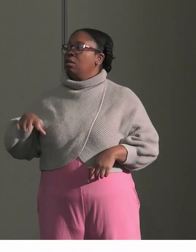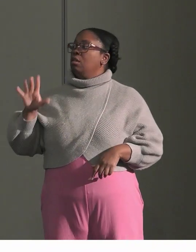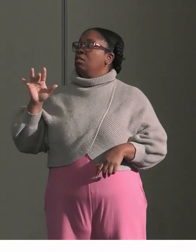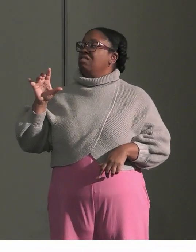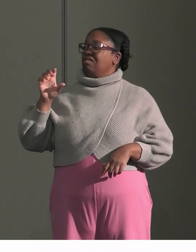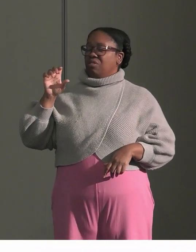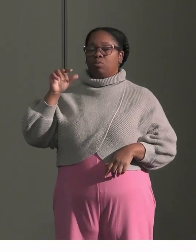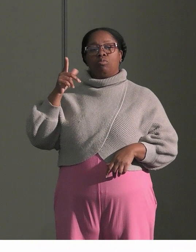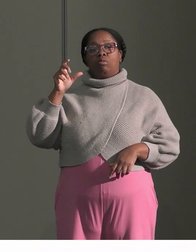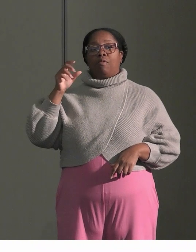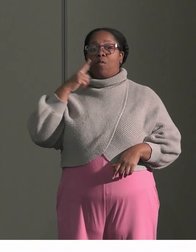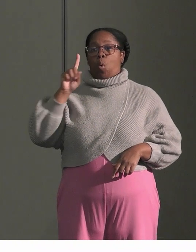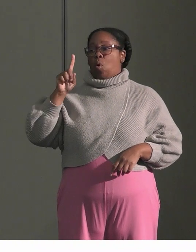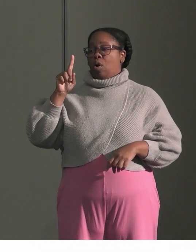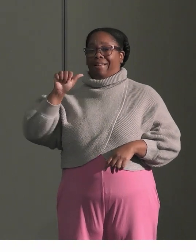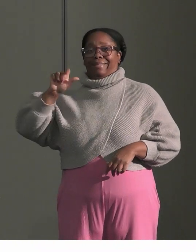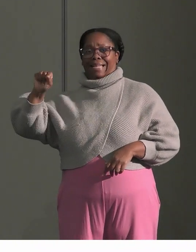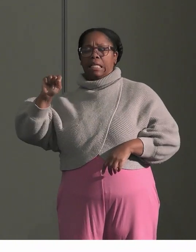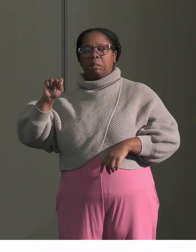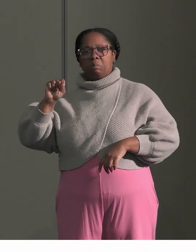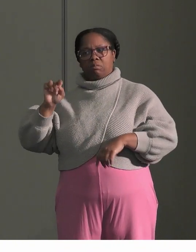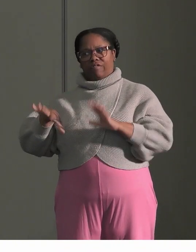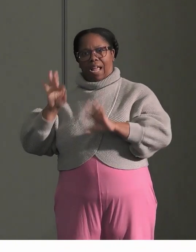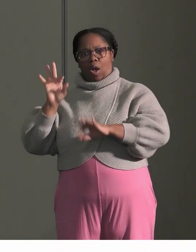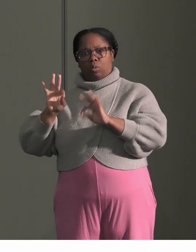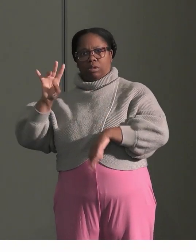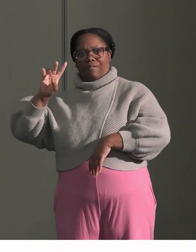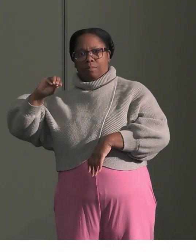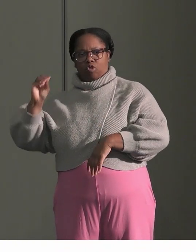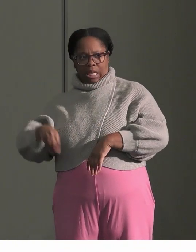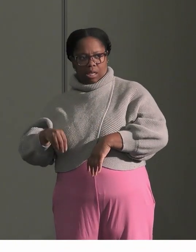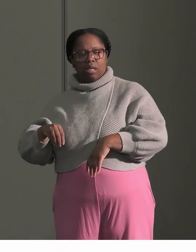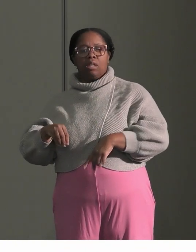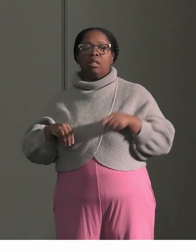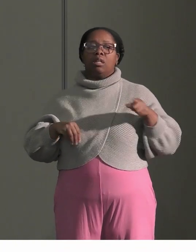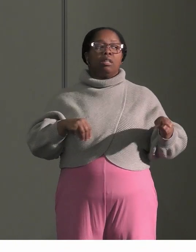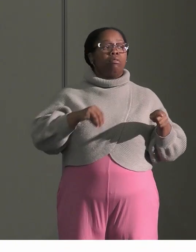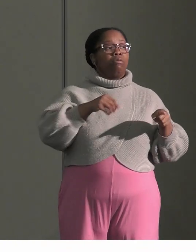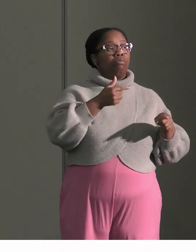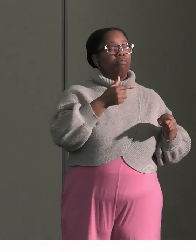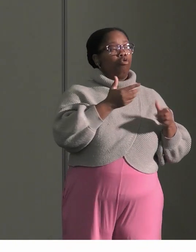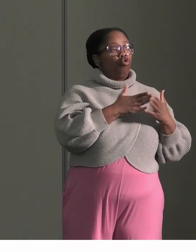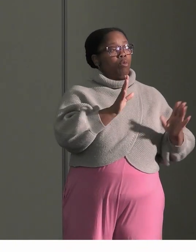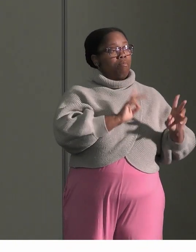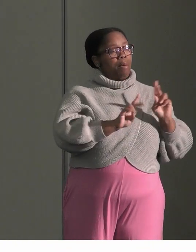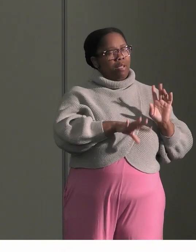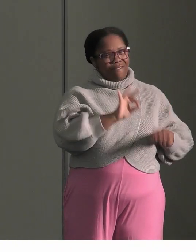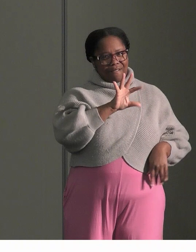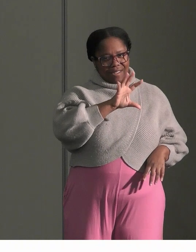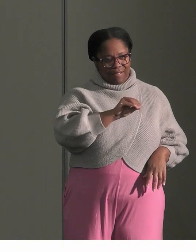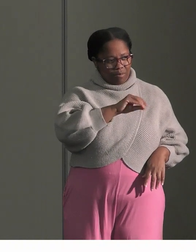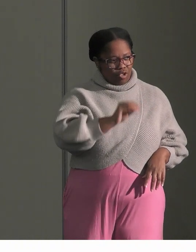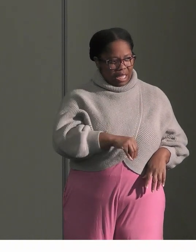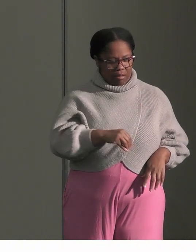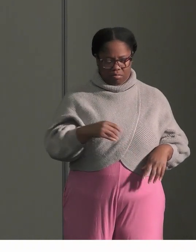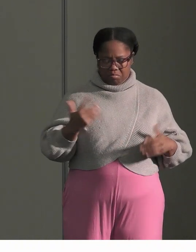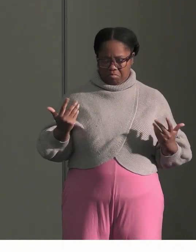And then, our Gen Pop users found 50%. And a lot of this is due to that power charity user